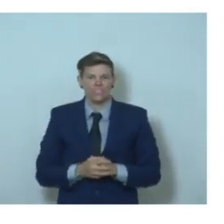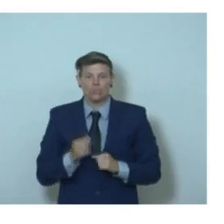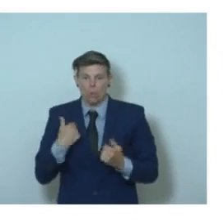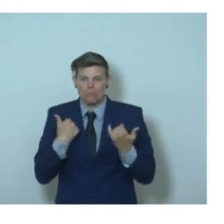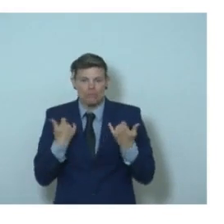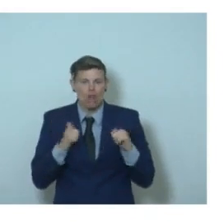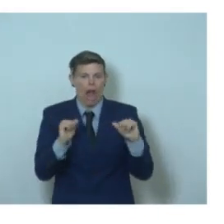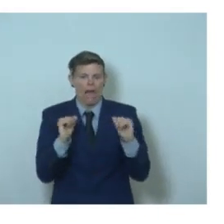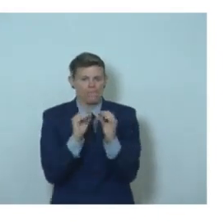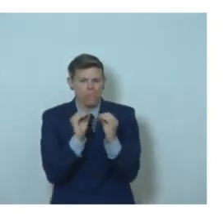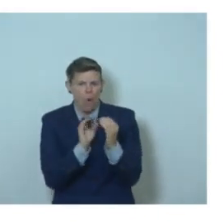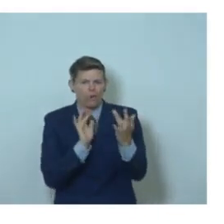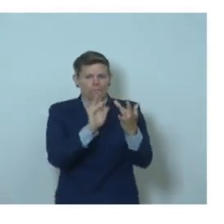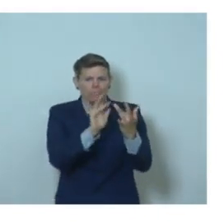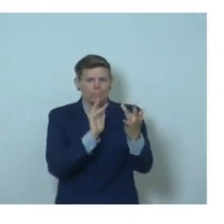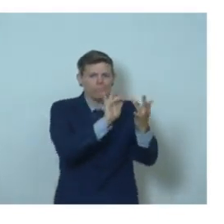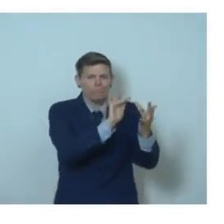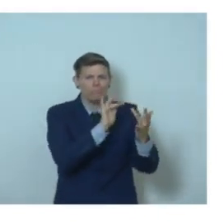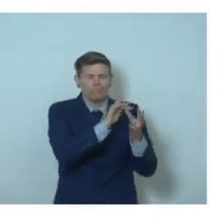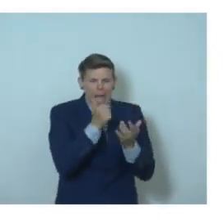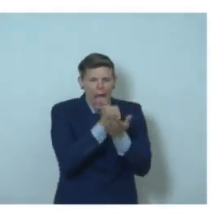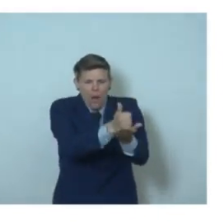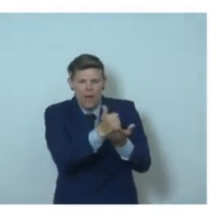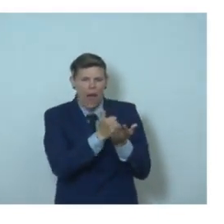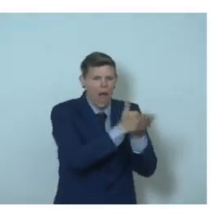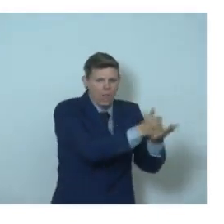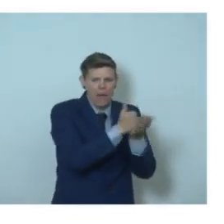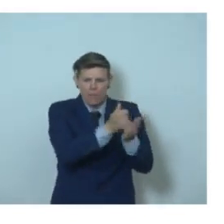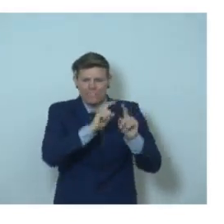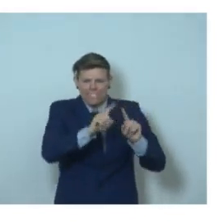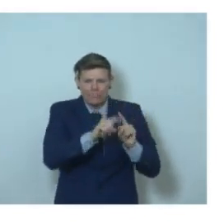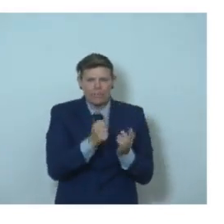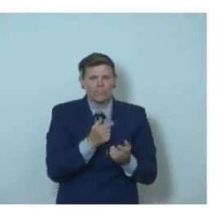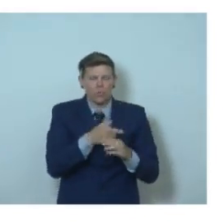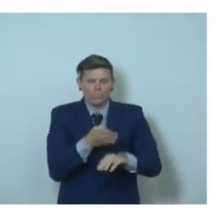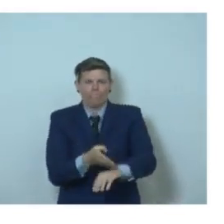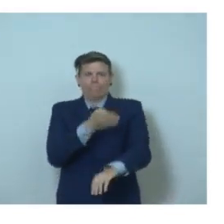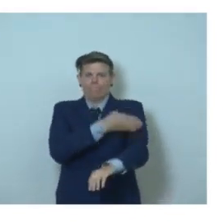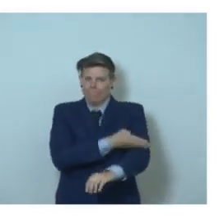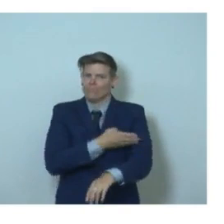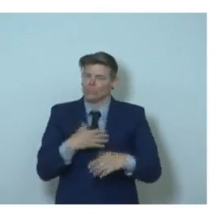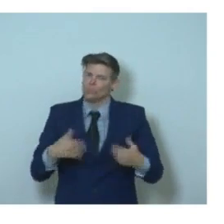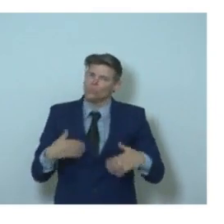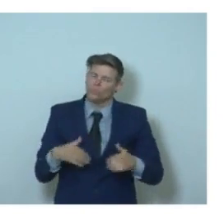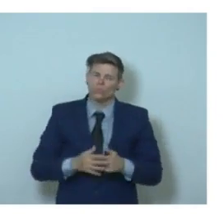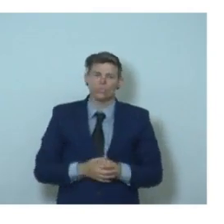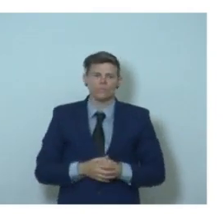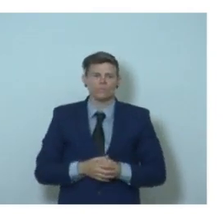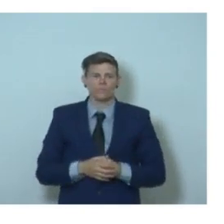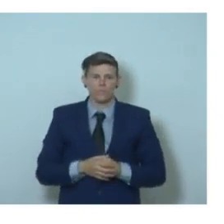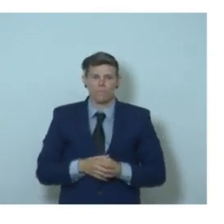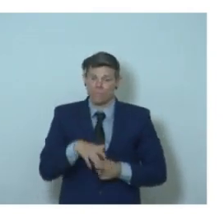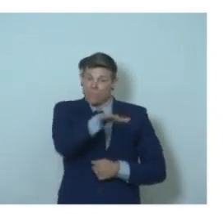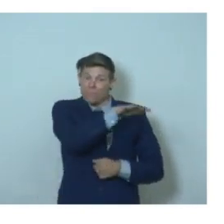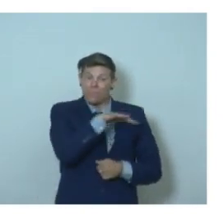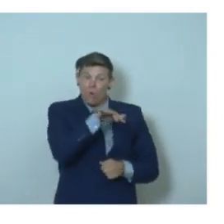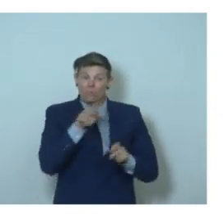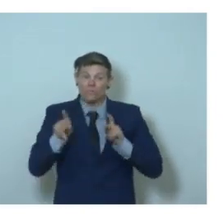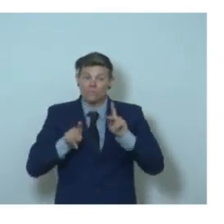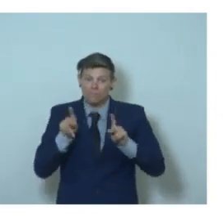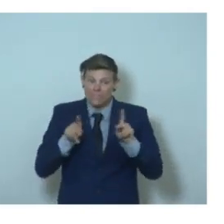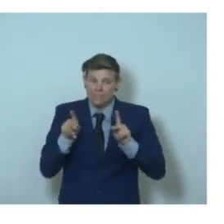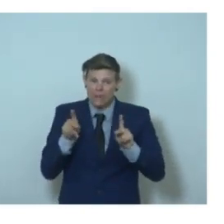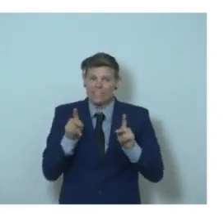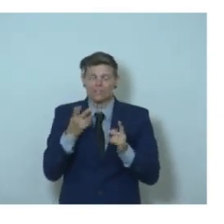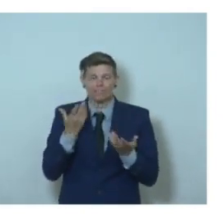AND SO THIS IS SOMETHING IMPORTANT TO REMEMBER AS WE’RE AS WE’RE TRYING TO REACH OUT TO THE PUBLIC AND INTERVENE IN DIFFERENT SITUATIONS.